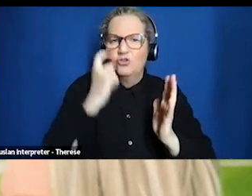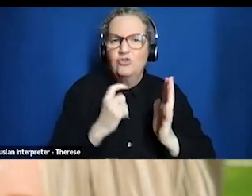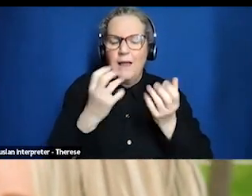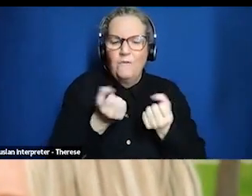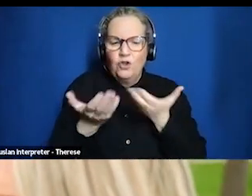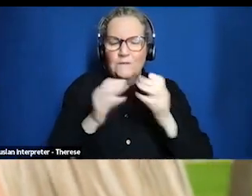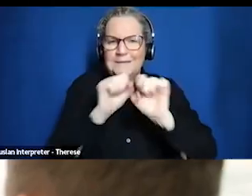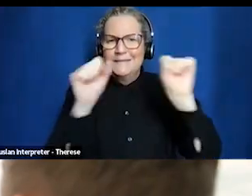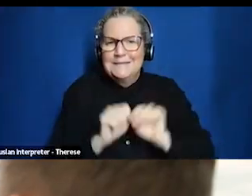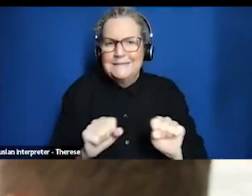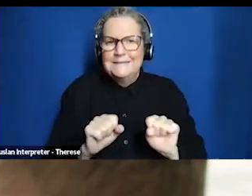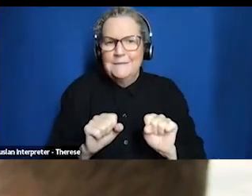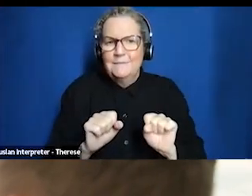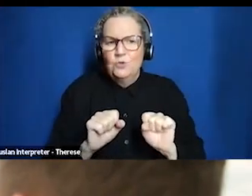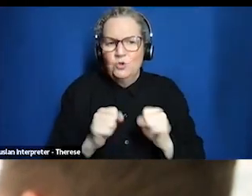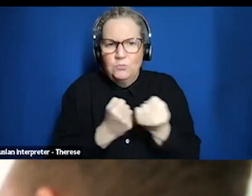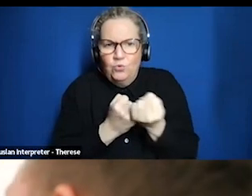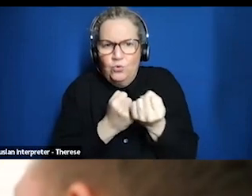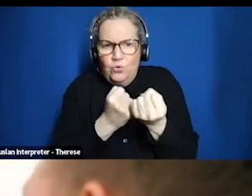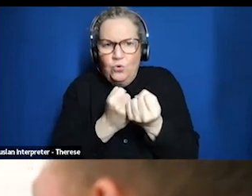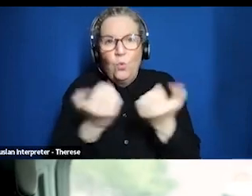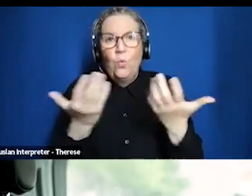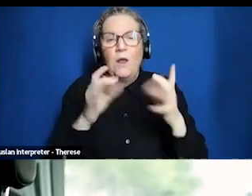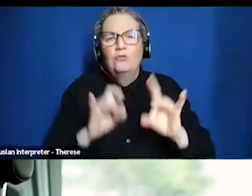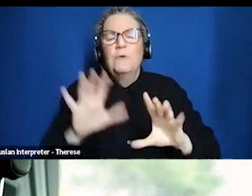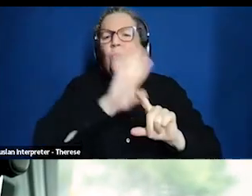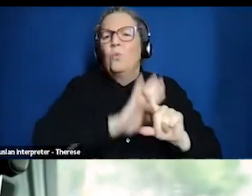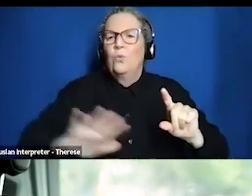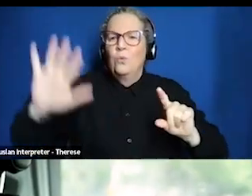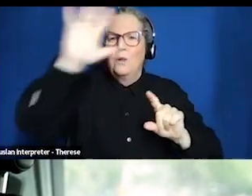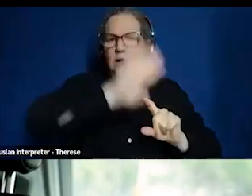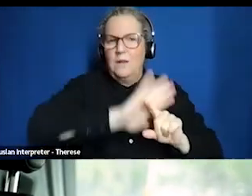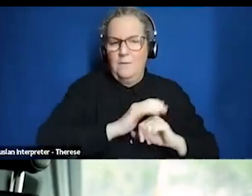to surround that throughout the nation. Disability is not a barrier